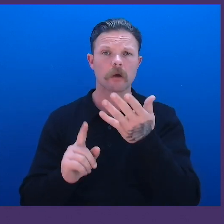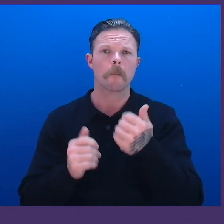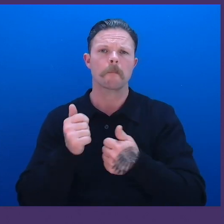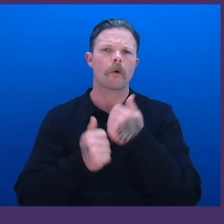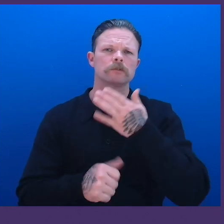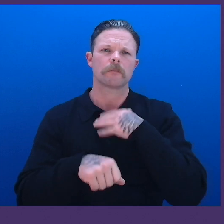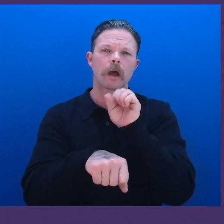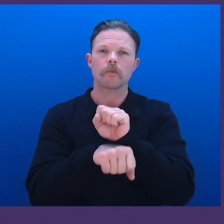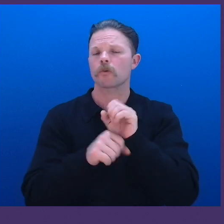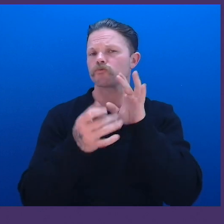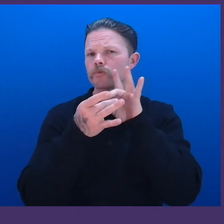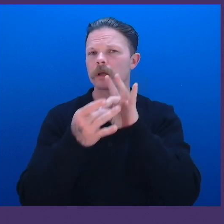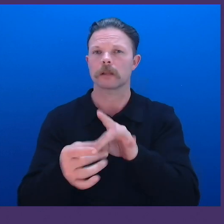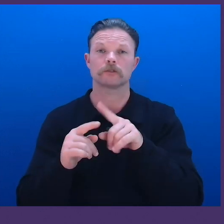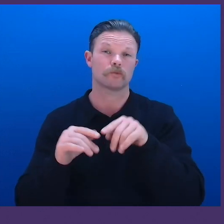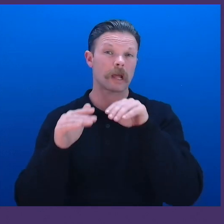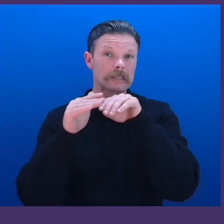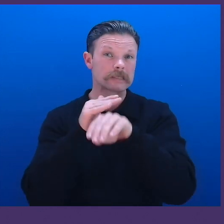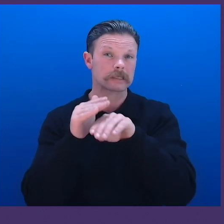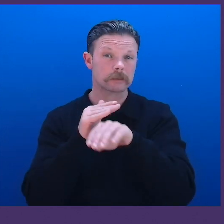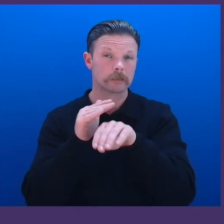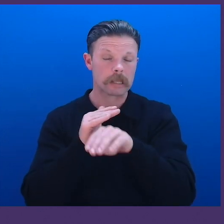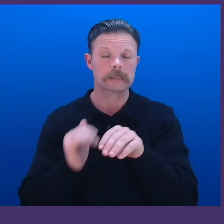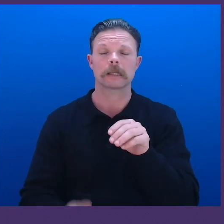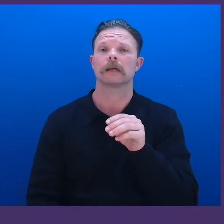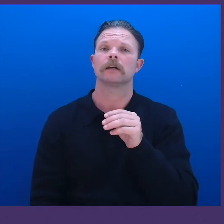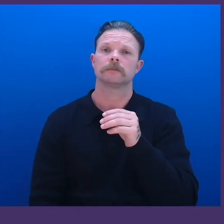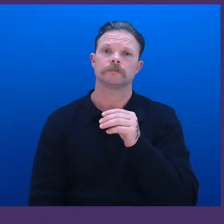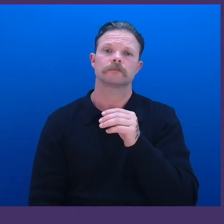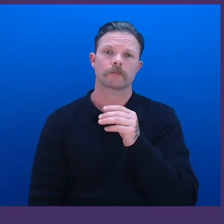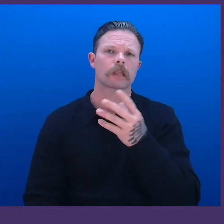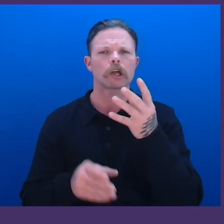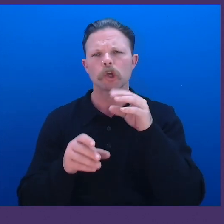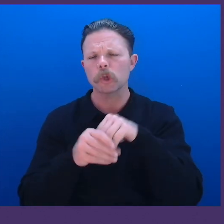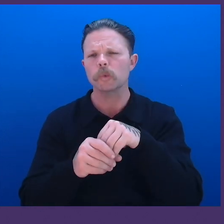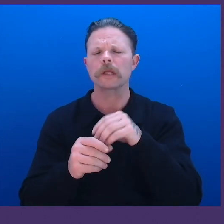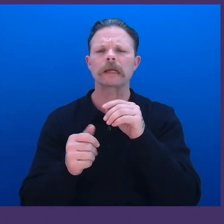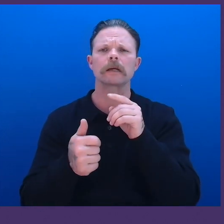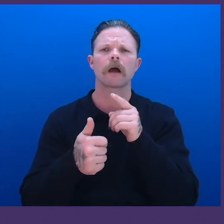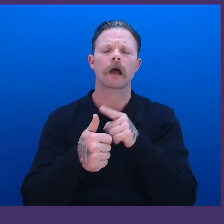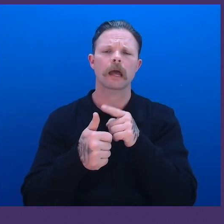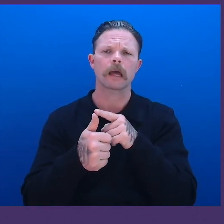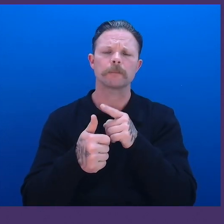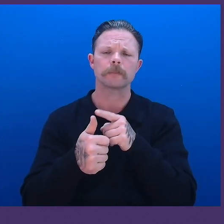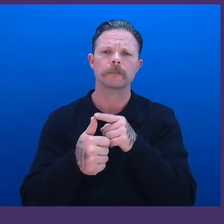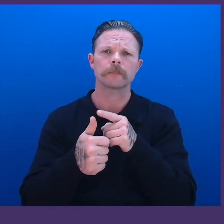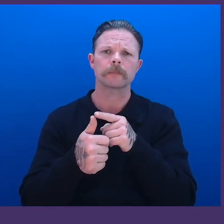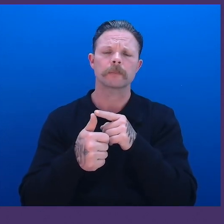to accessibility, including the implementation